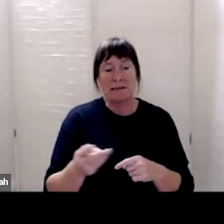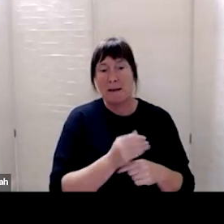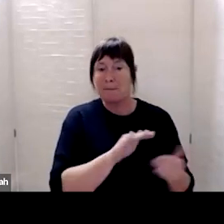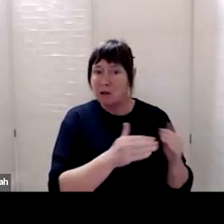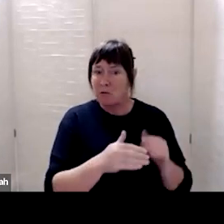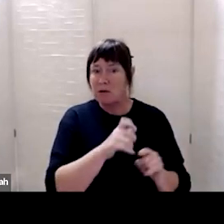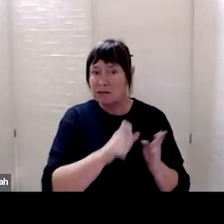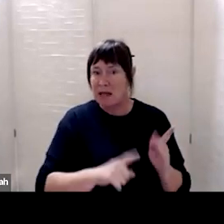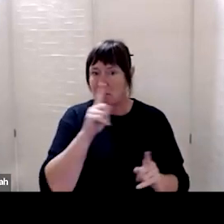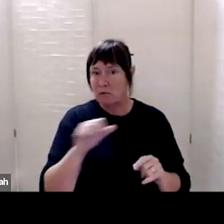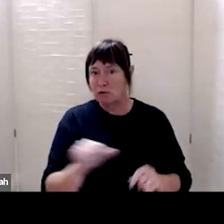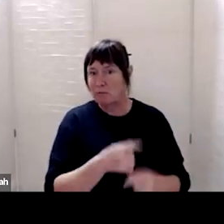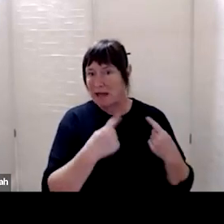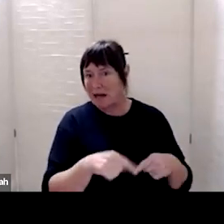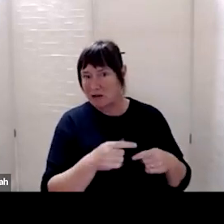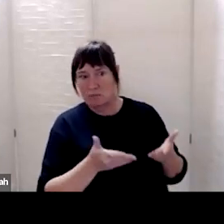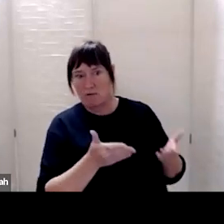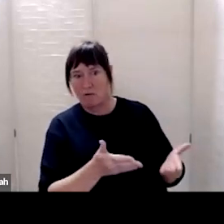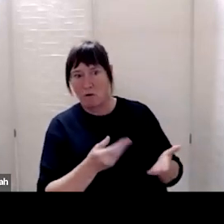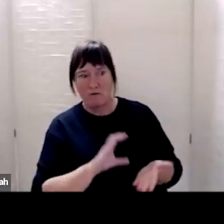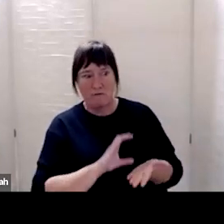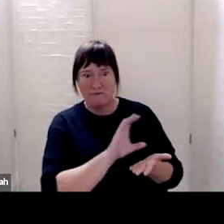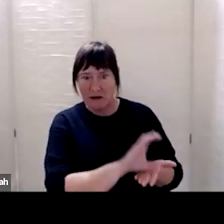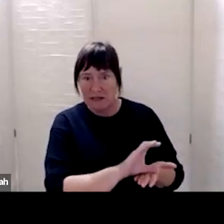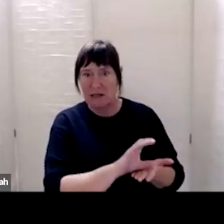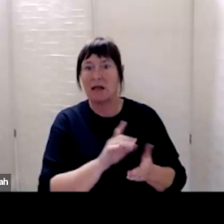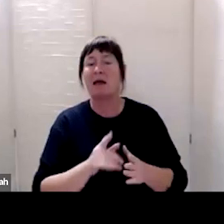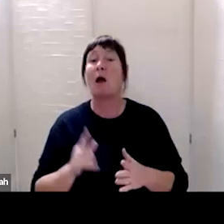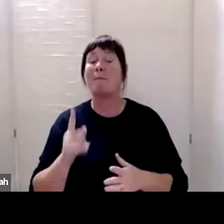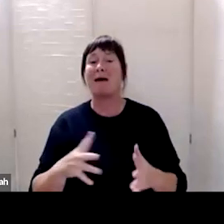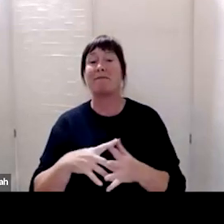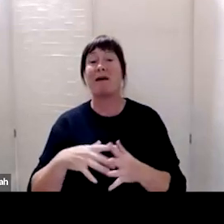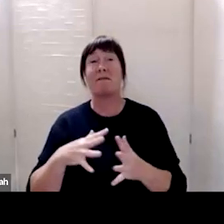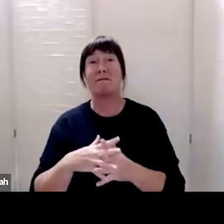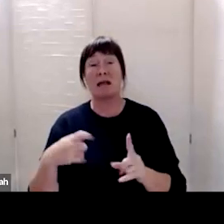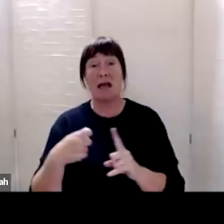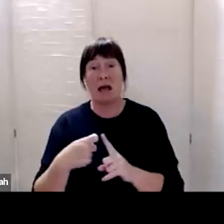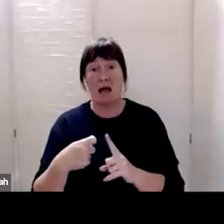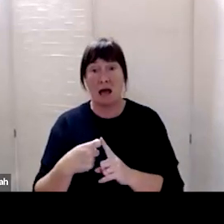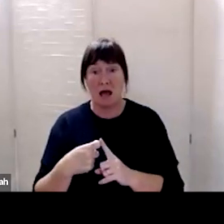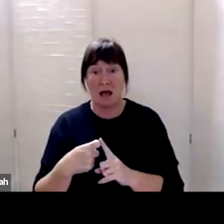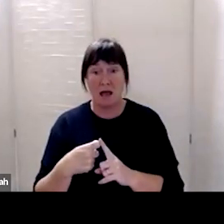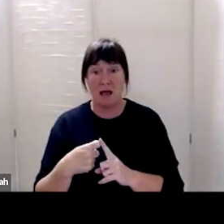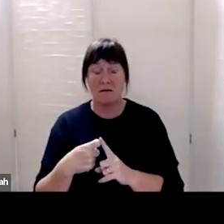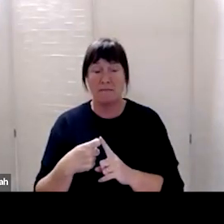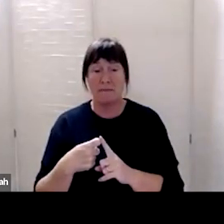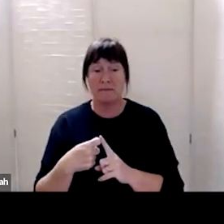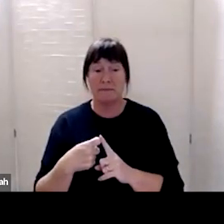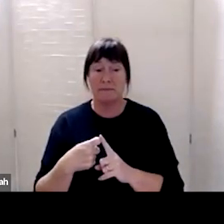The general expectation on Whaikaha is that we are a lot